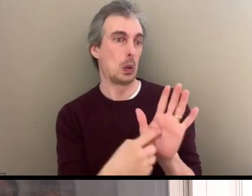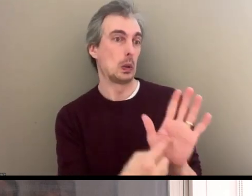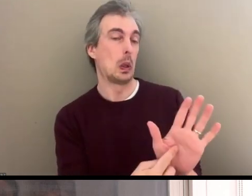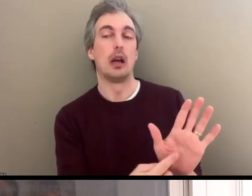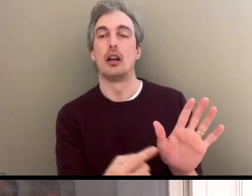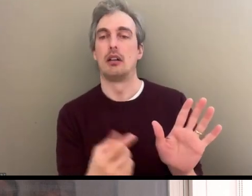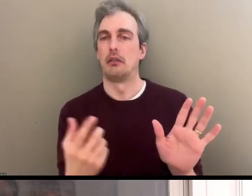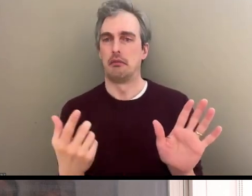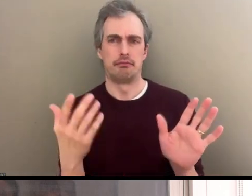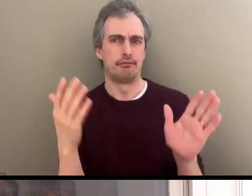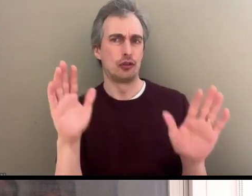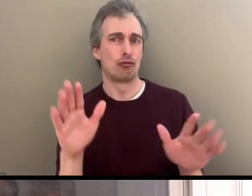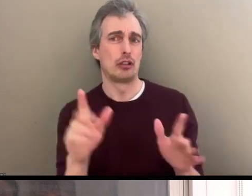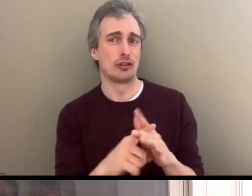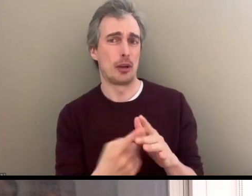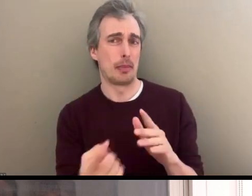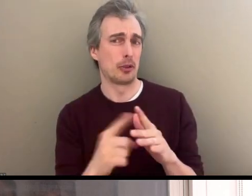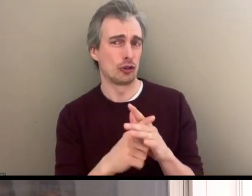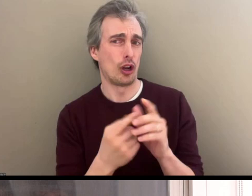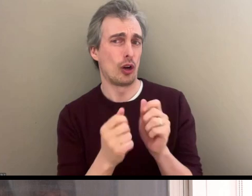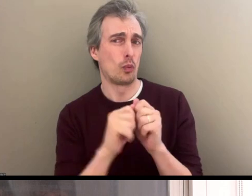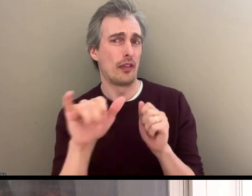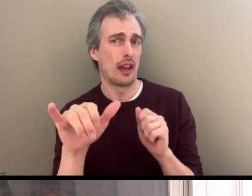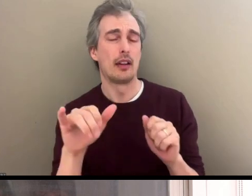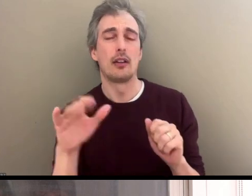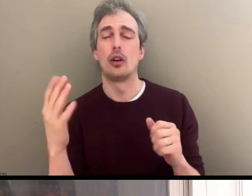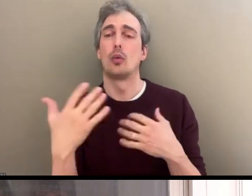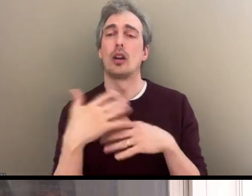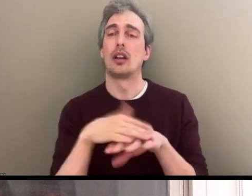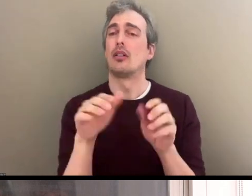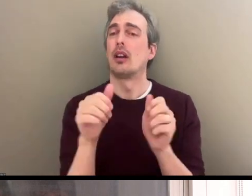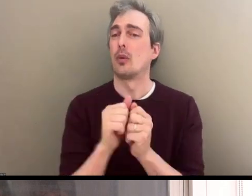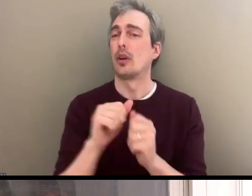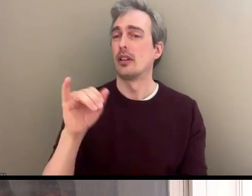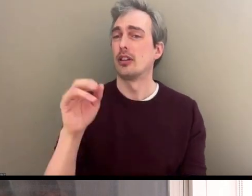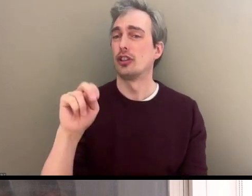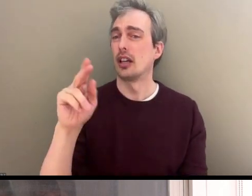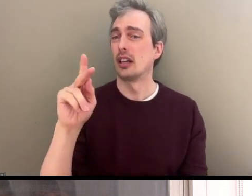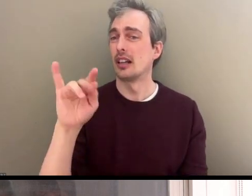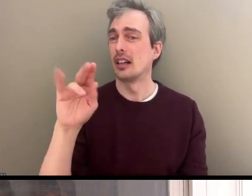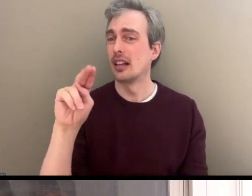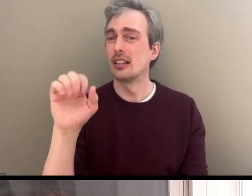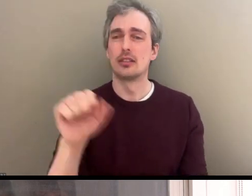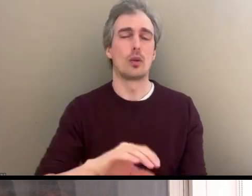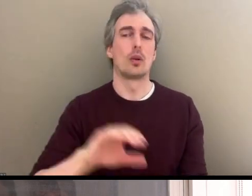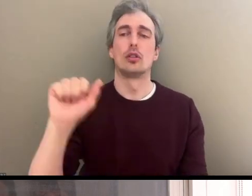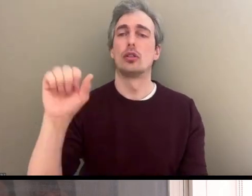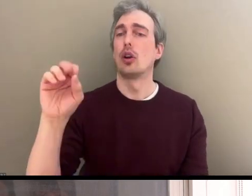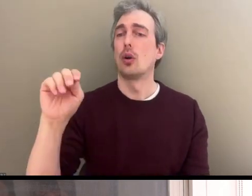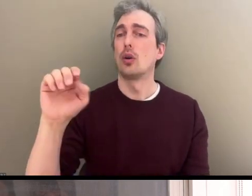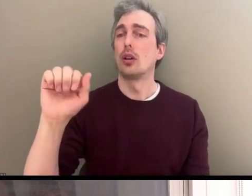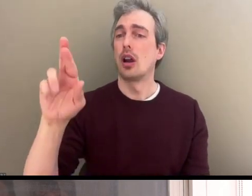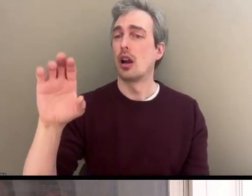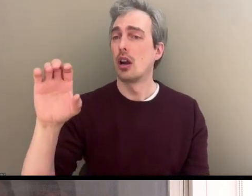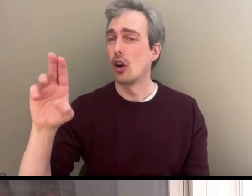You want to integrate it with Jenkins or SonarQube. That's a consideration. And then, again, you want structured insights.